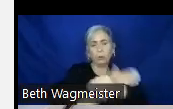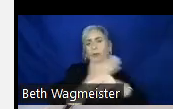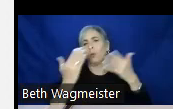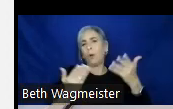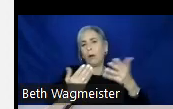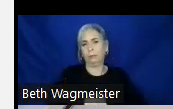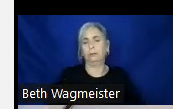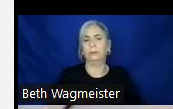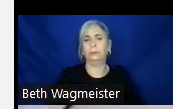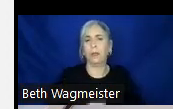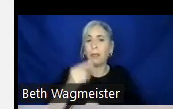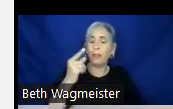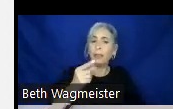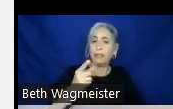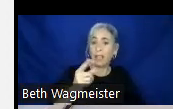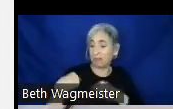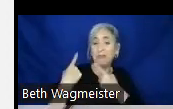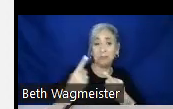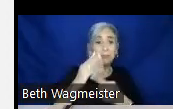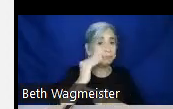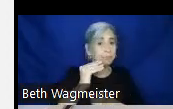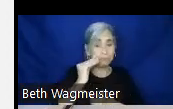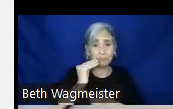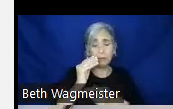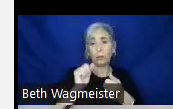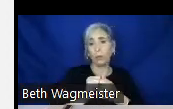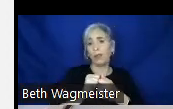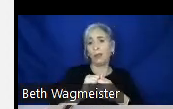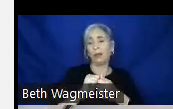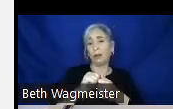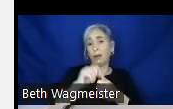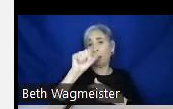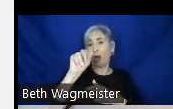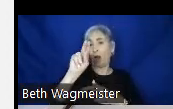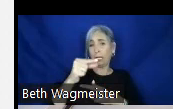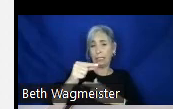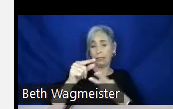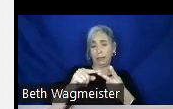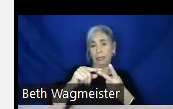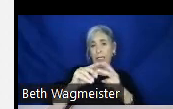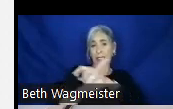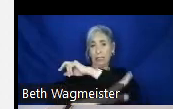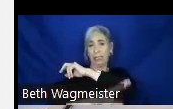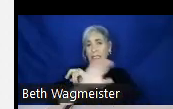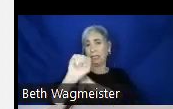This is something I have done in August and September. And just yesterday, we published